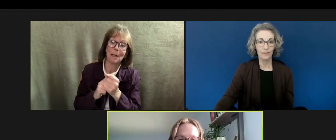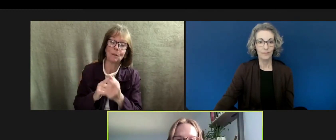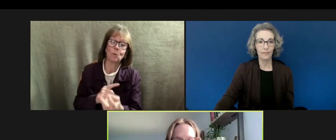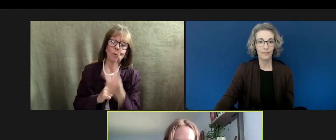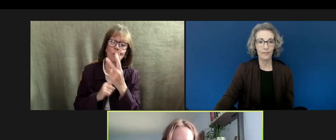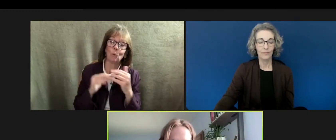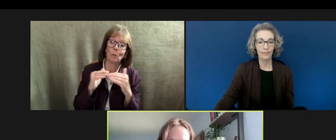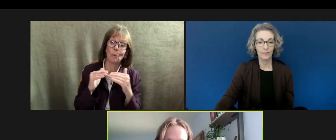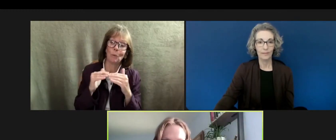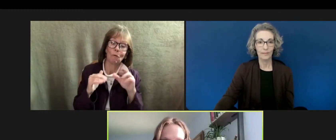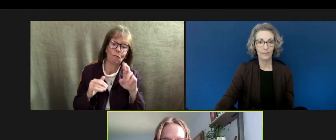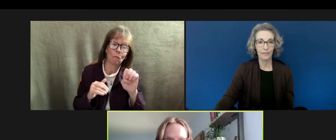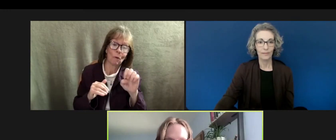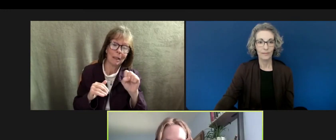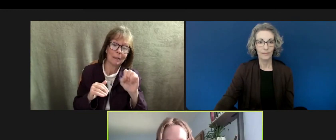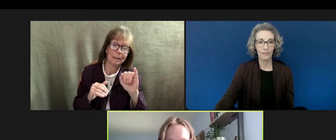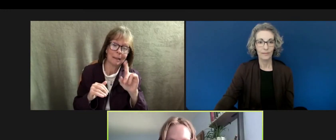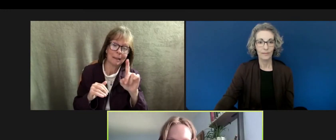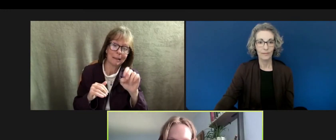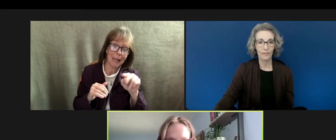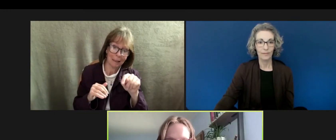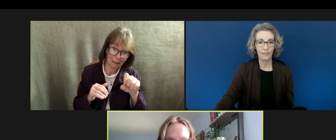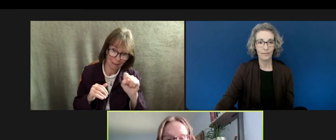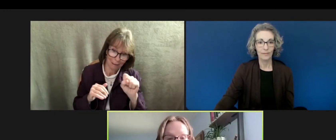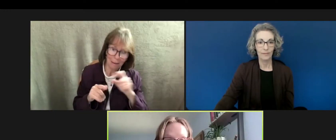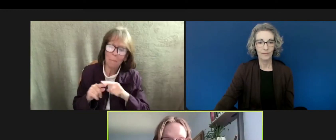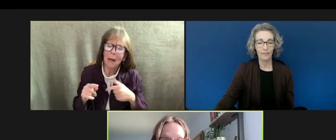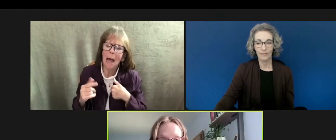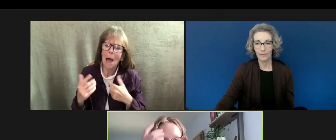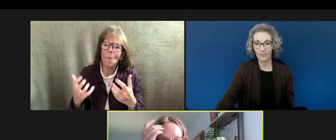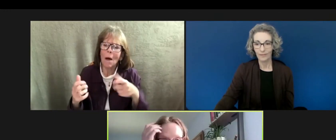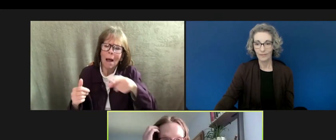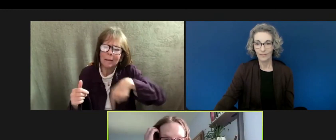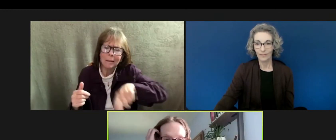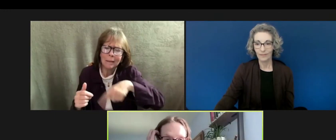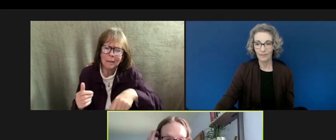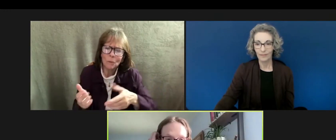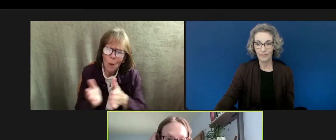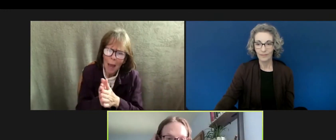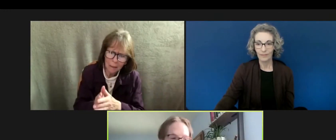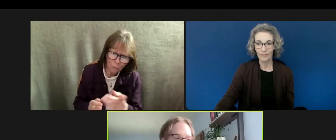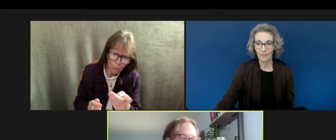And again, I wanna give us the opportunity to talk to both of these characters.